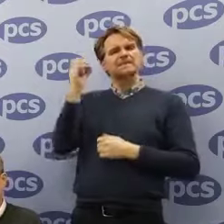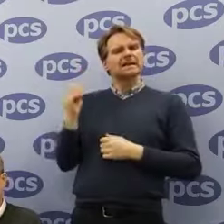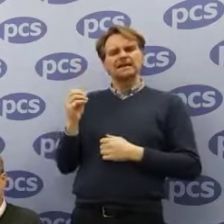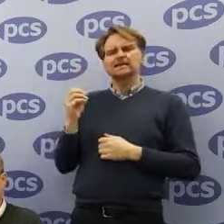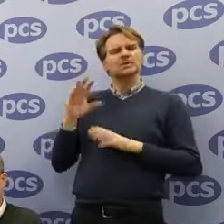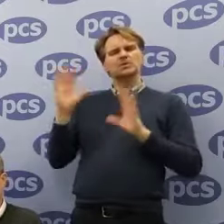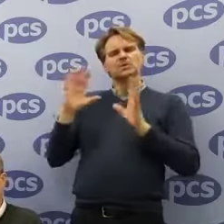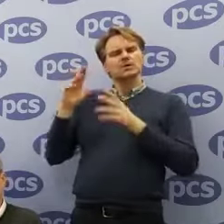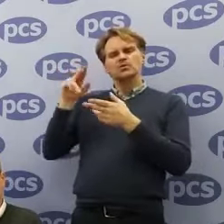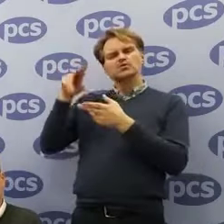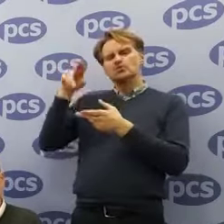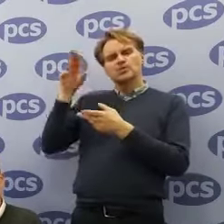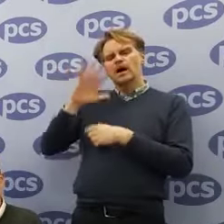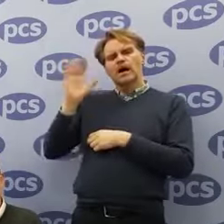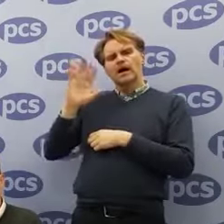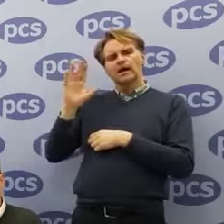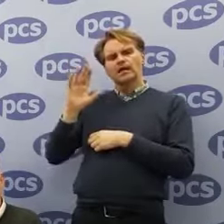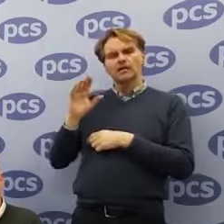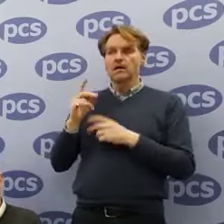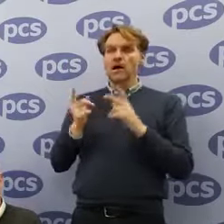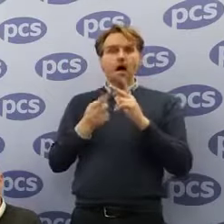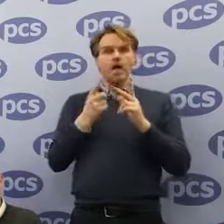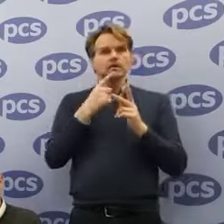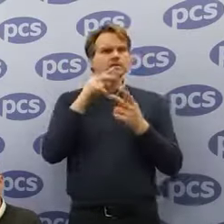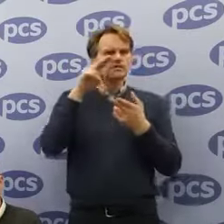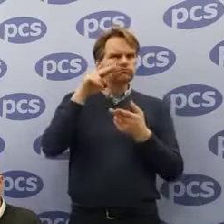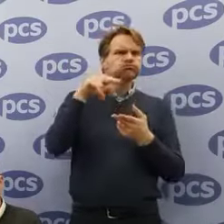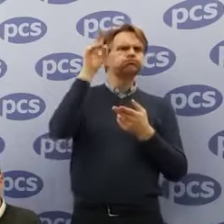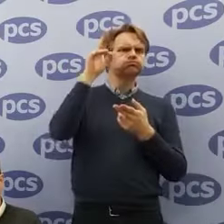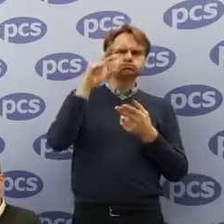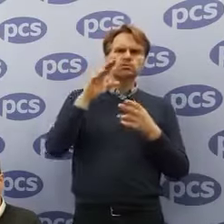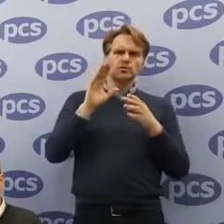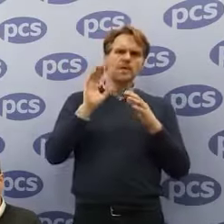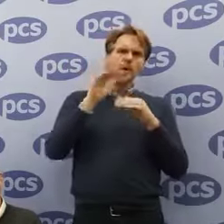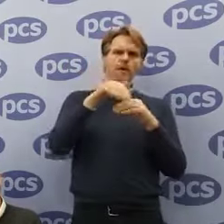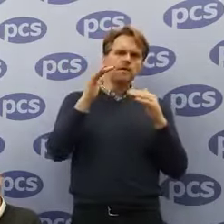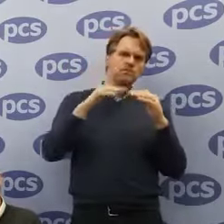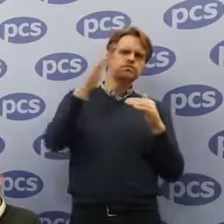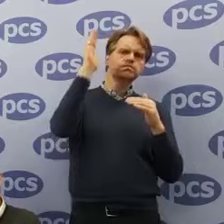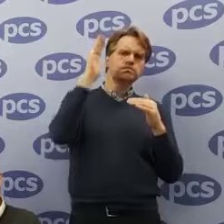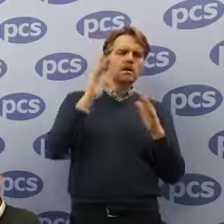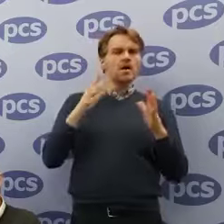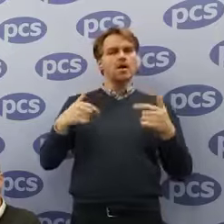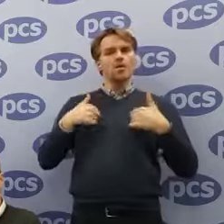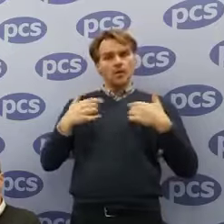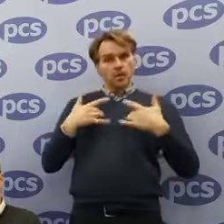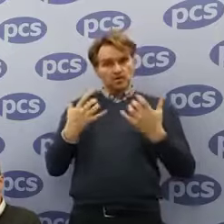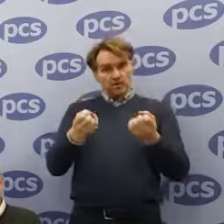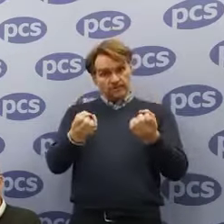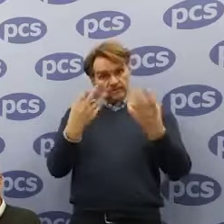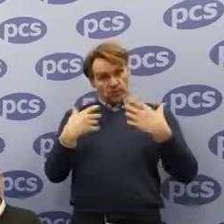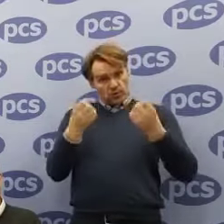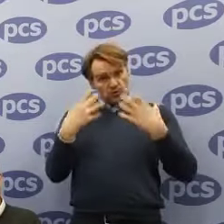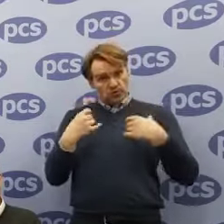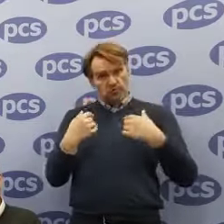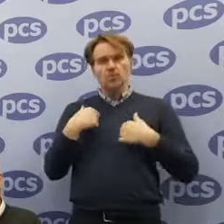last year it's important we claim far more so we want to get the claim right and we want people to tell us their views but we're also consulting people